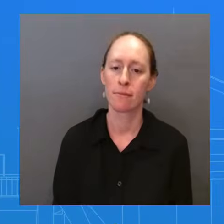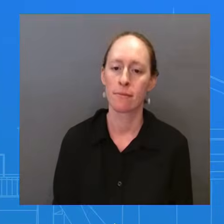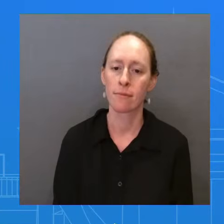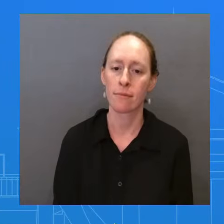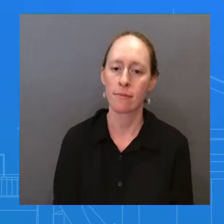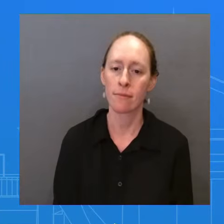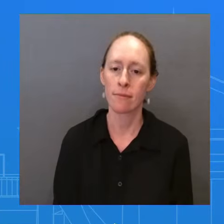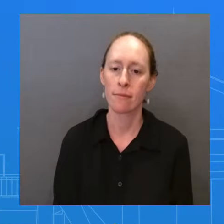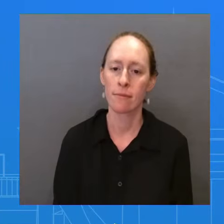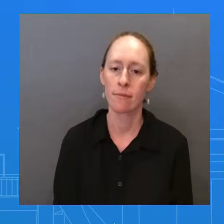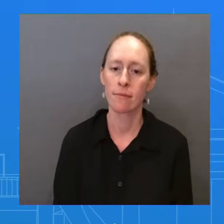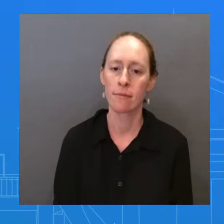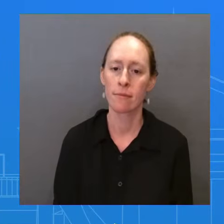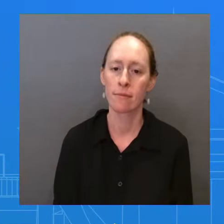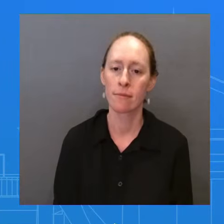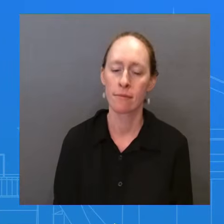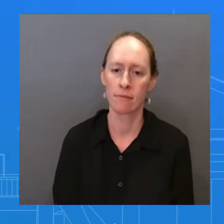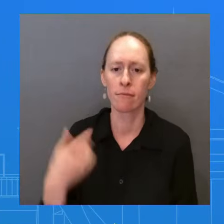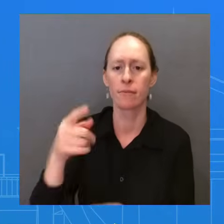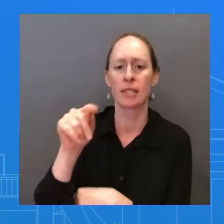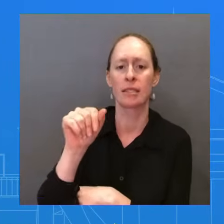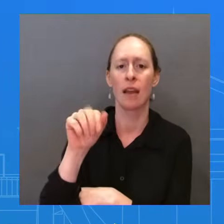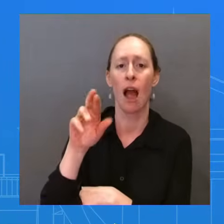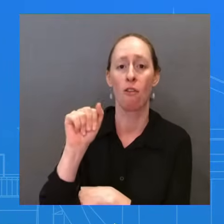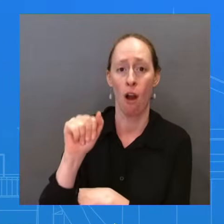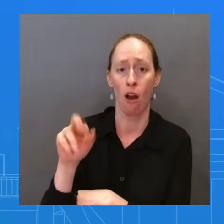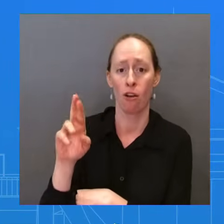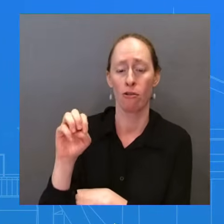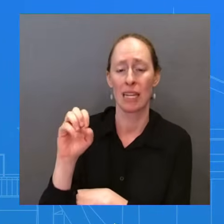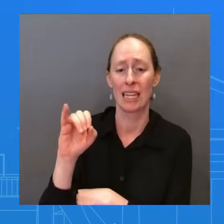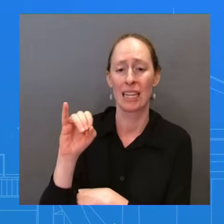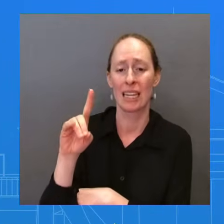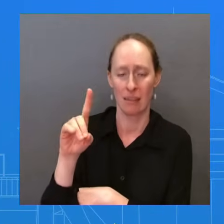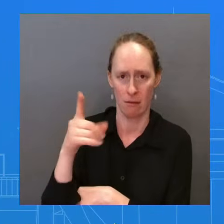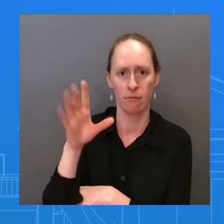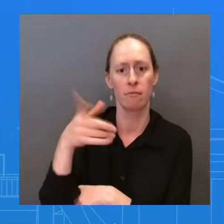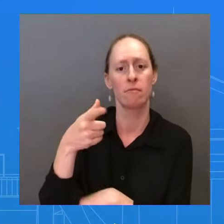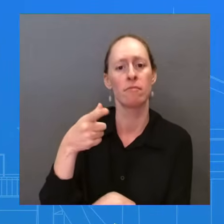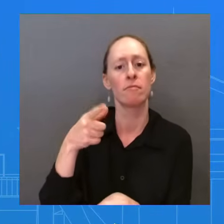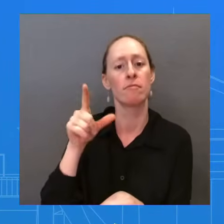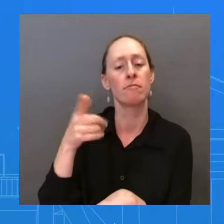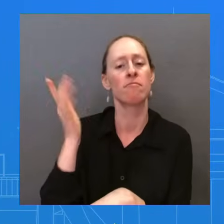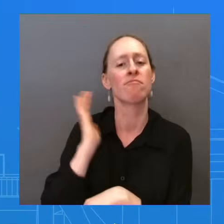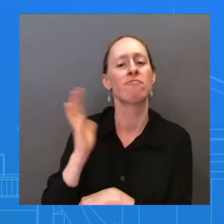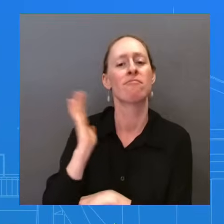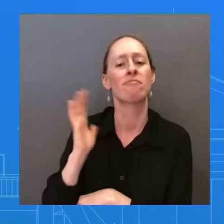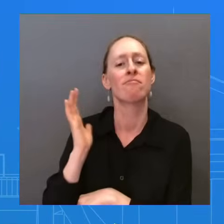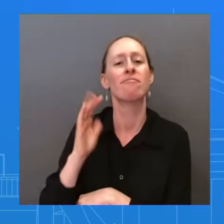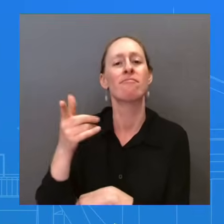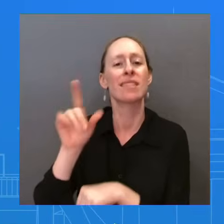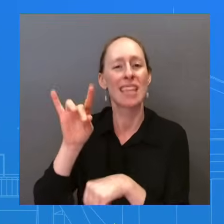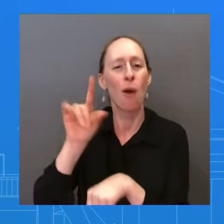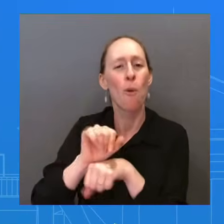2020 accused him of sexual assault, she announced yesterday she's seeking citizenship in Russia and she feels safer there.